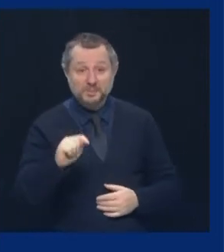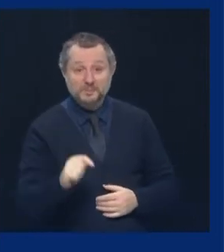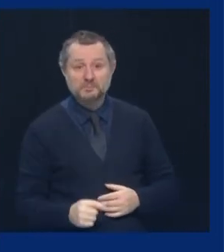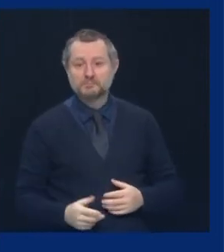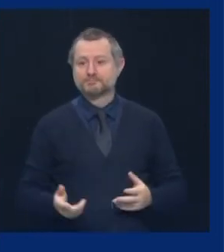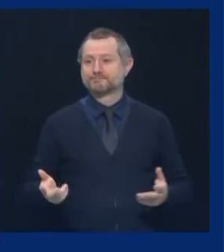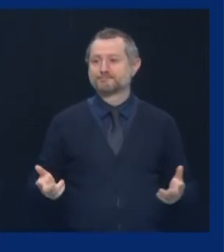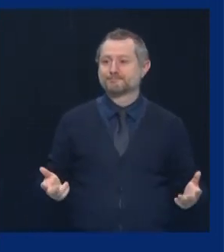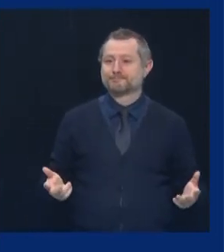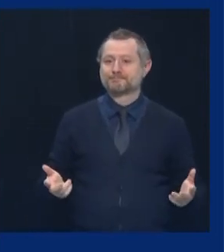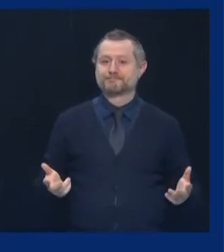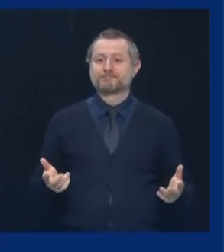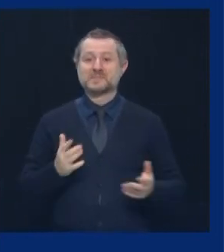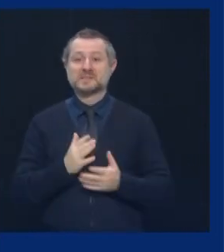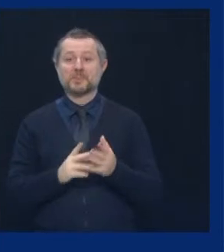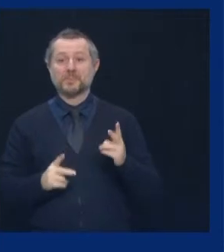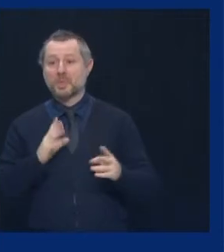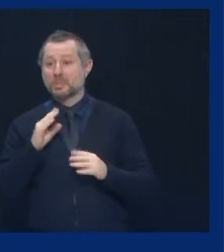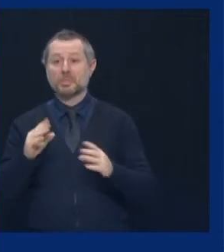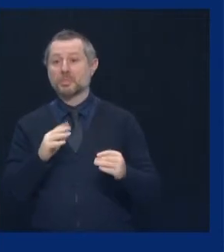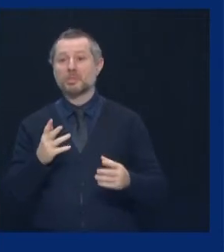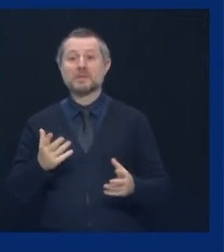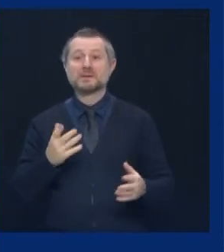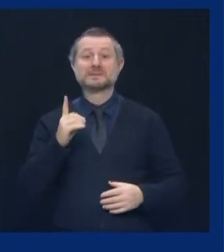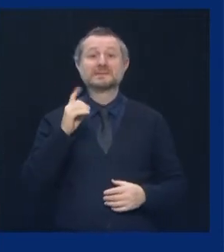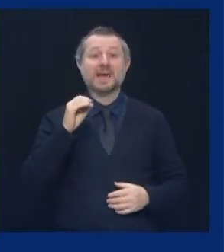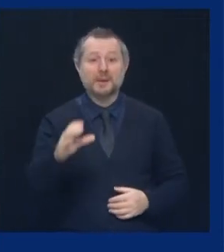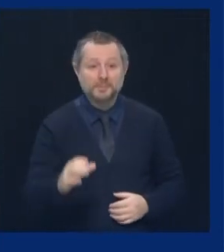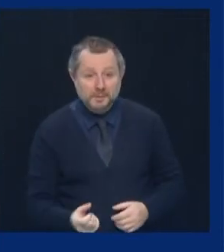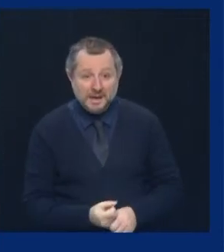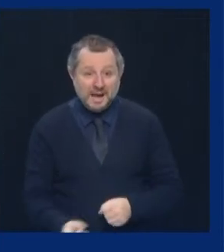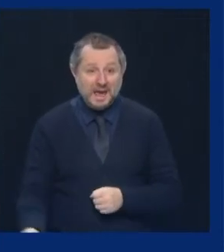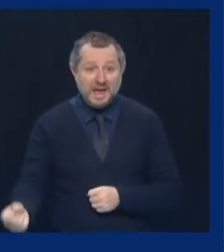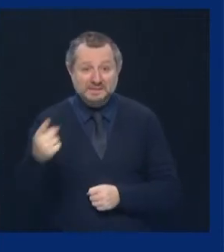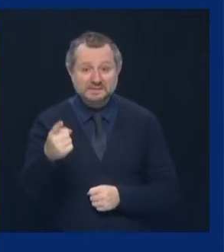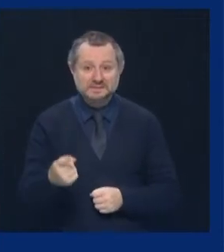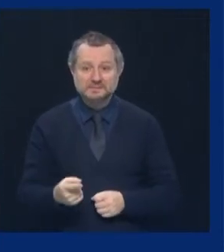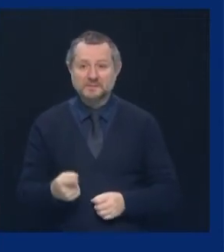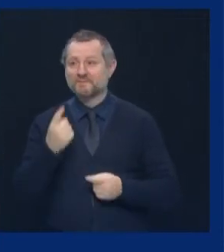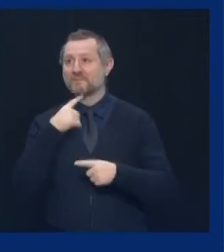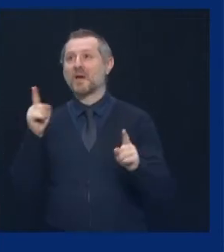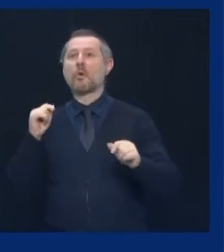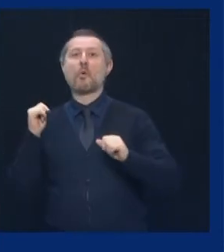NOW THEY'RE TALKING SEPTEMBER.